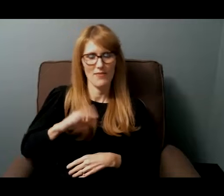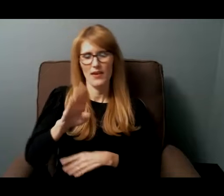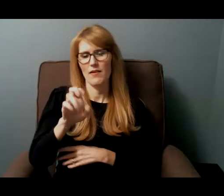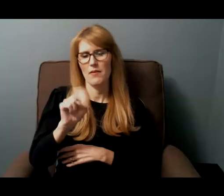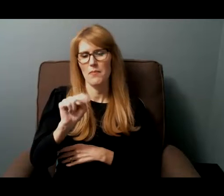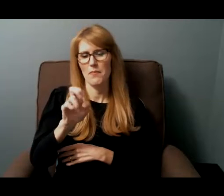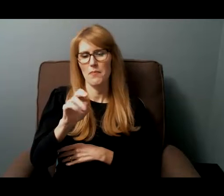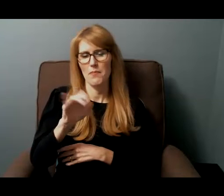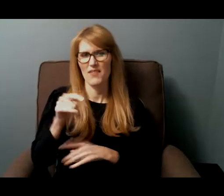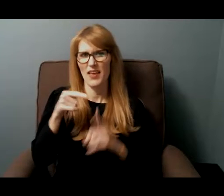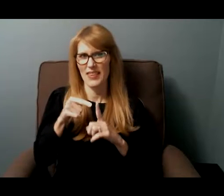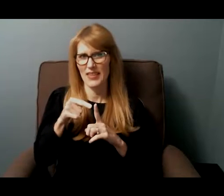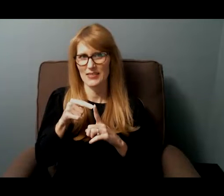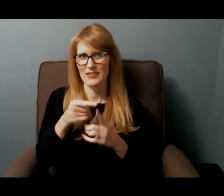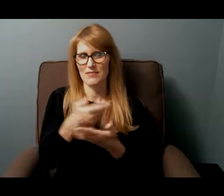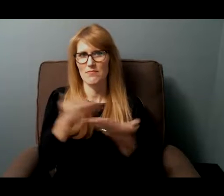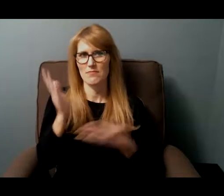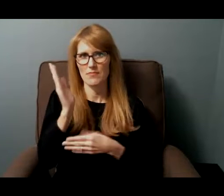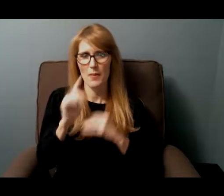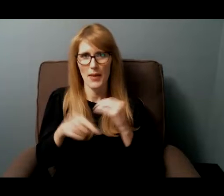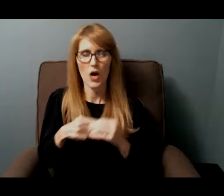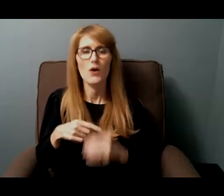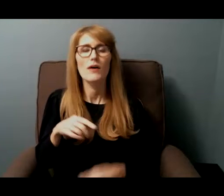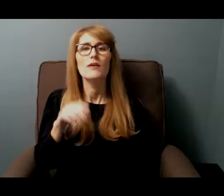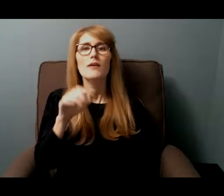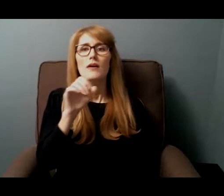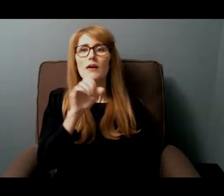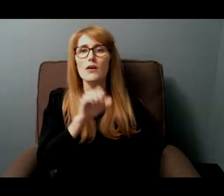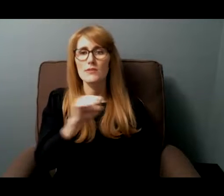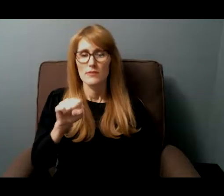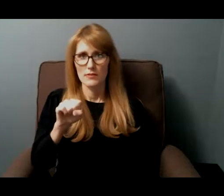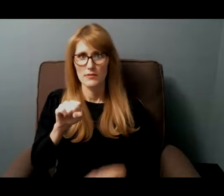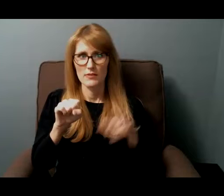Security administers two different kinds of cash benefits, if you experience a disability, and the